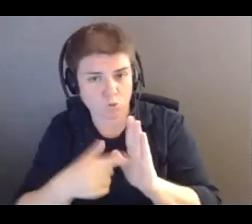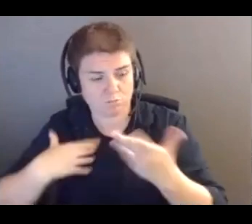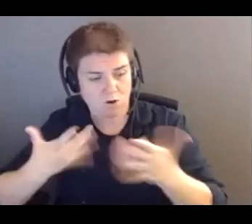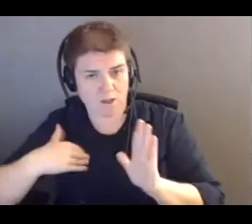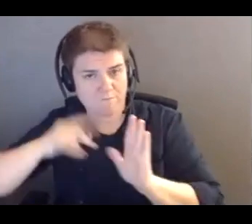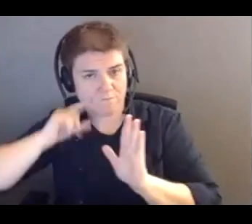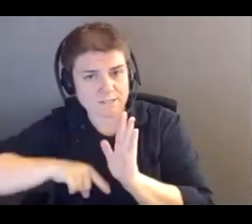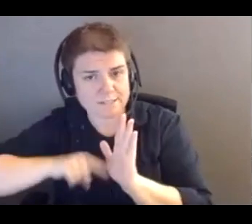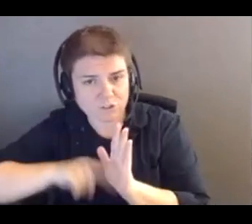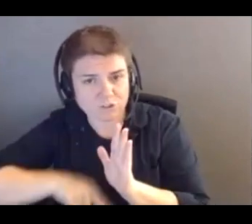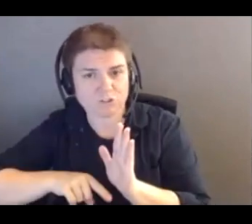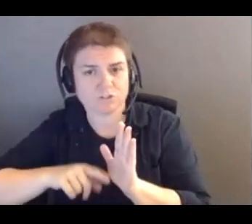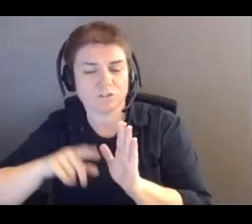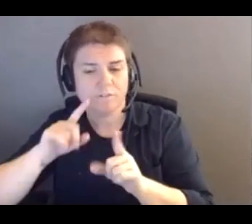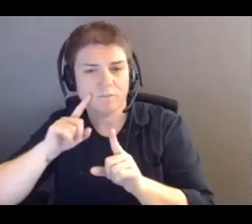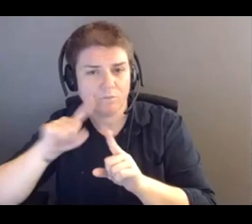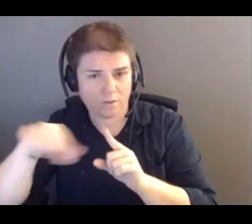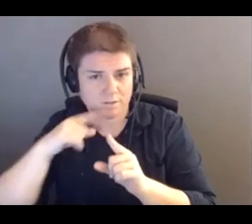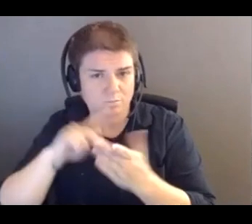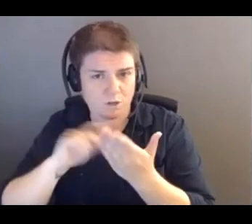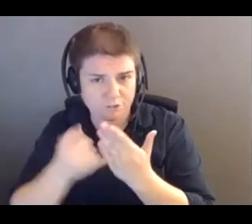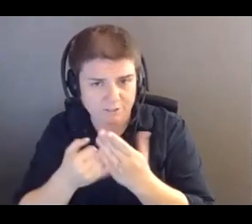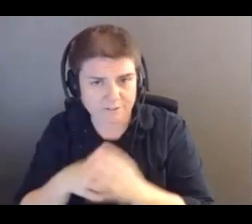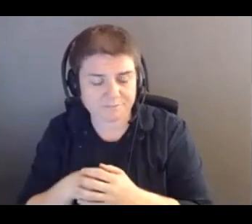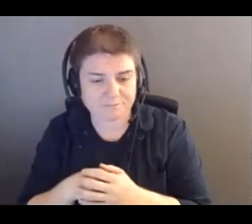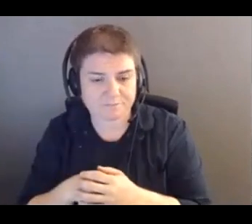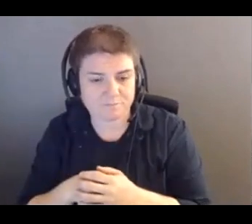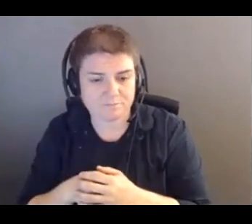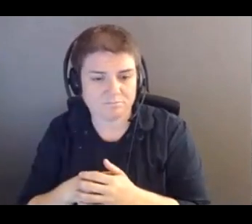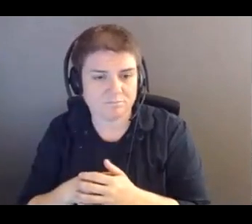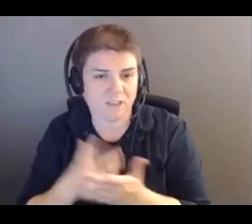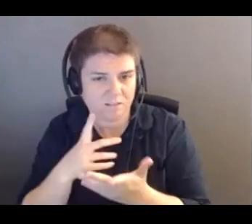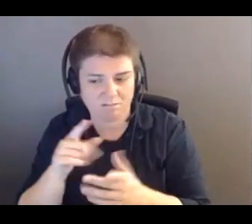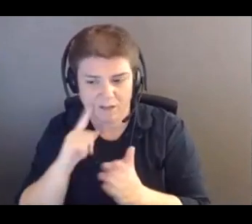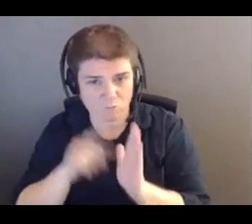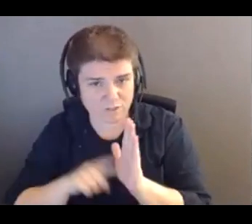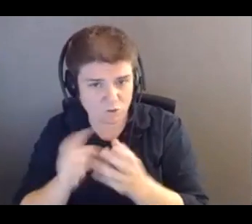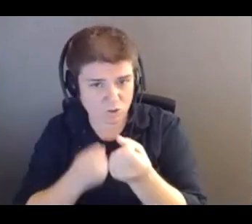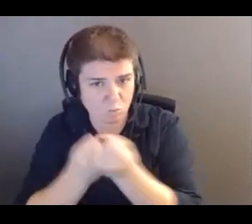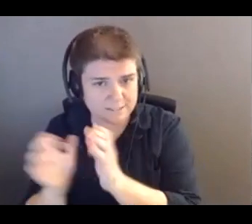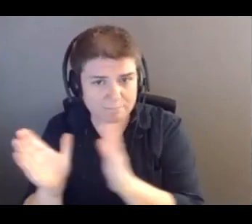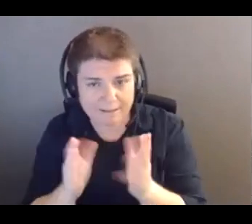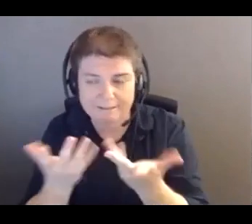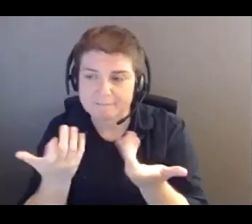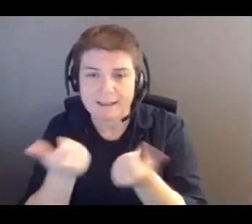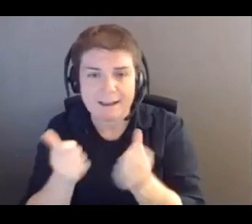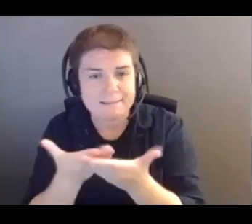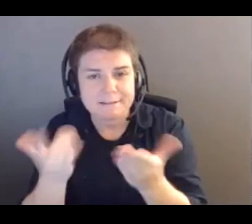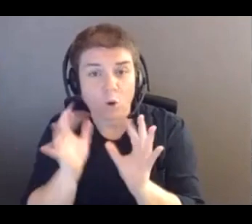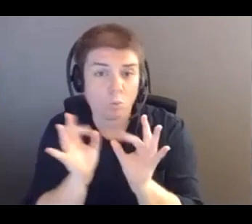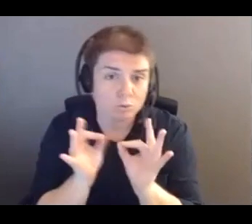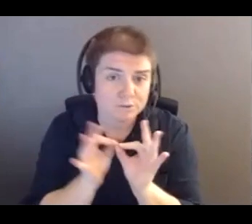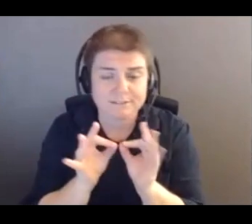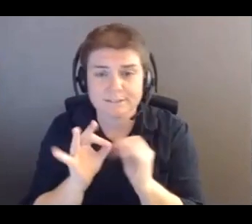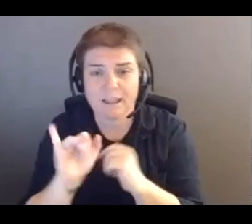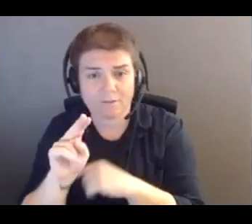towards your project such as quotes, invoices, contracts that you have from partners you're